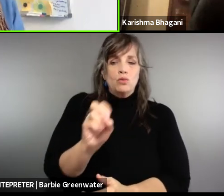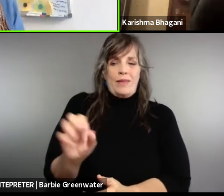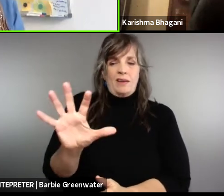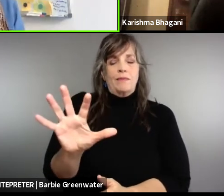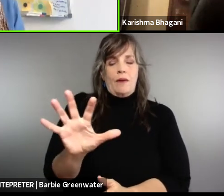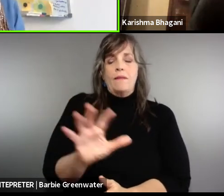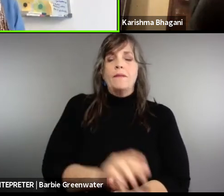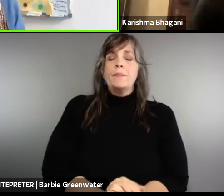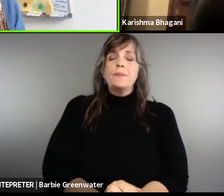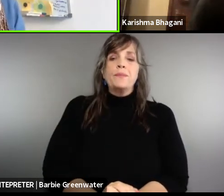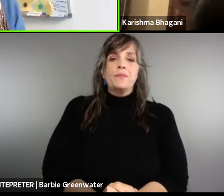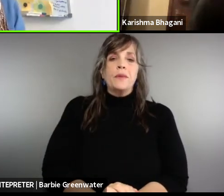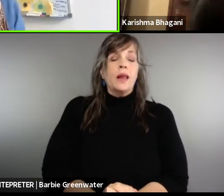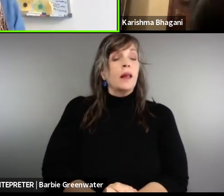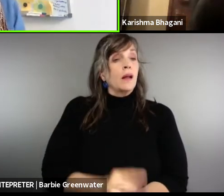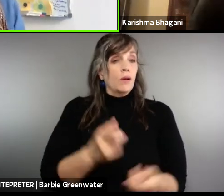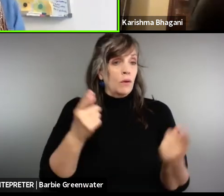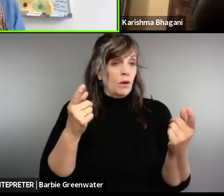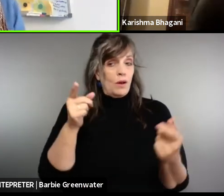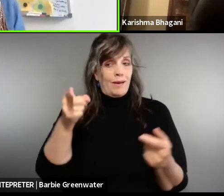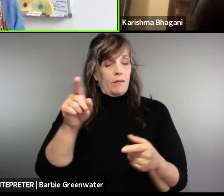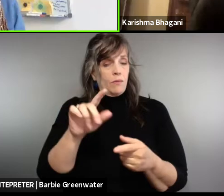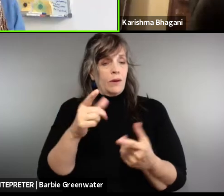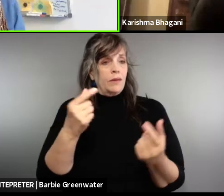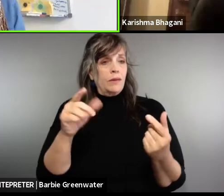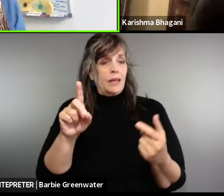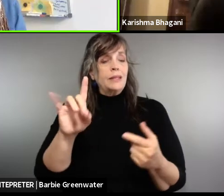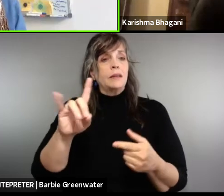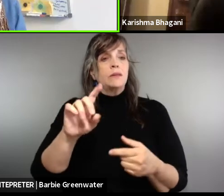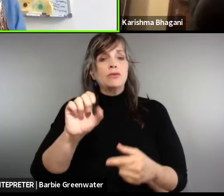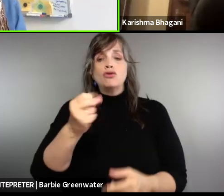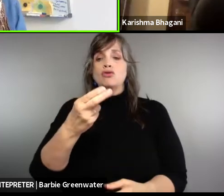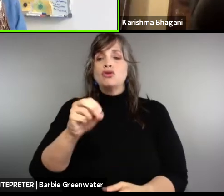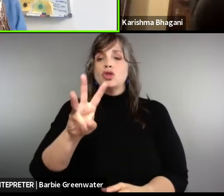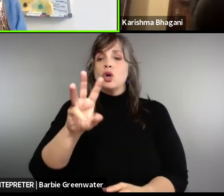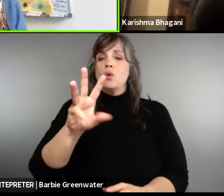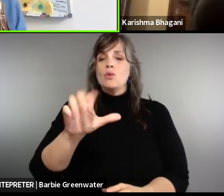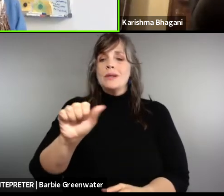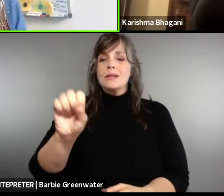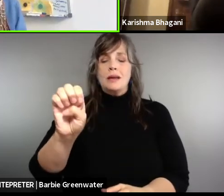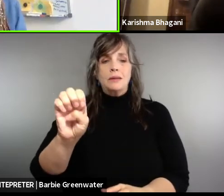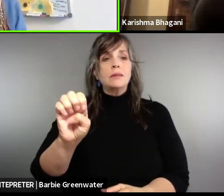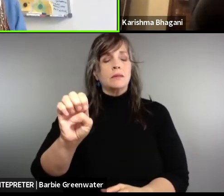And basically what it was, it was a showcase platform to spotlights,